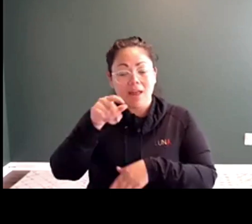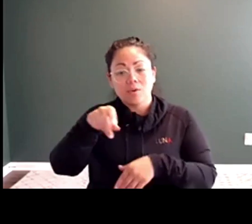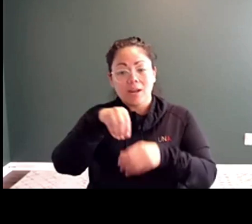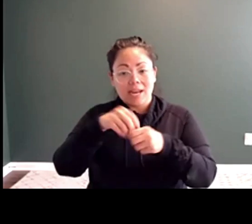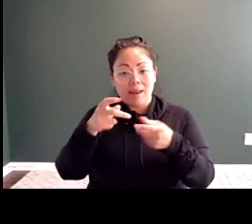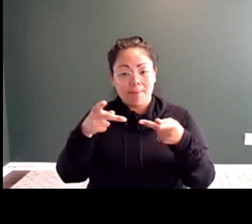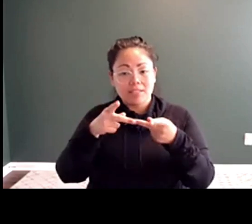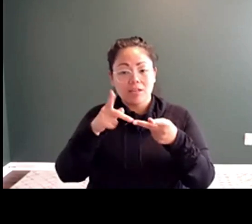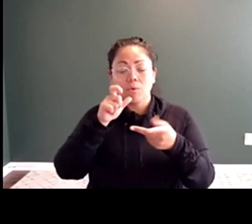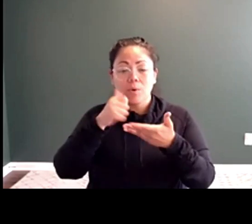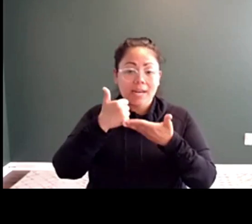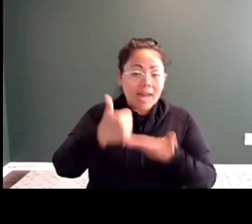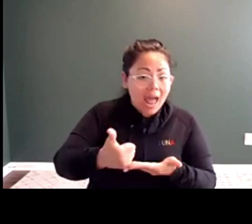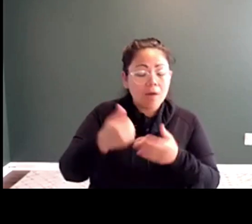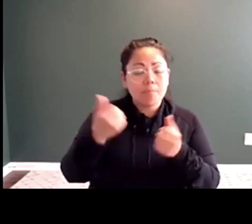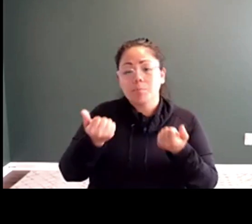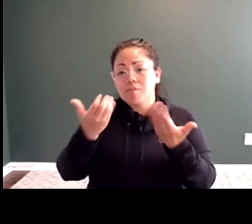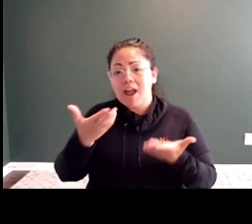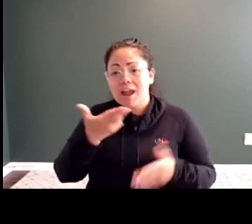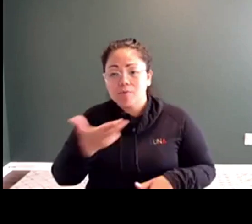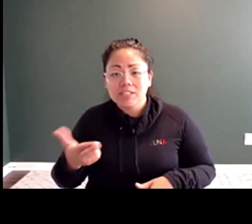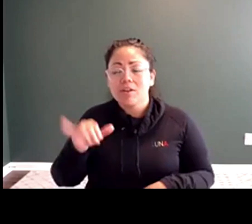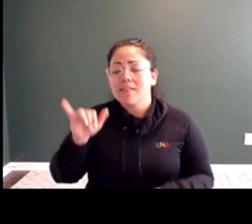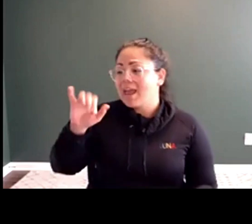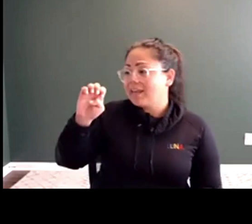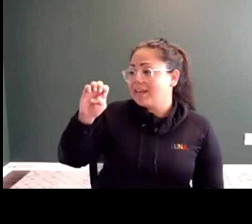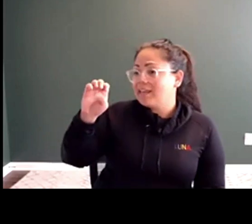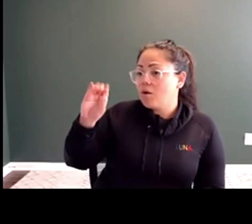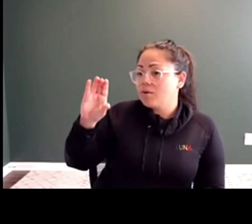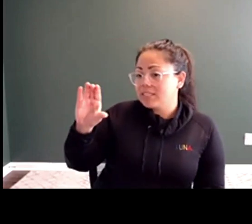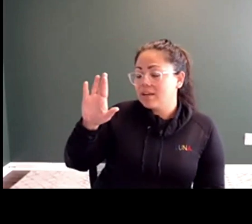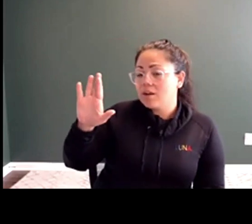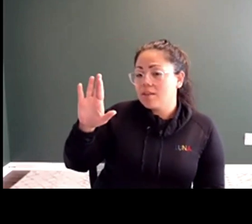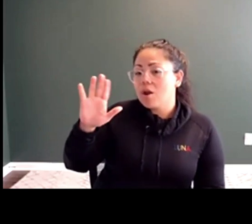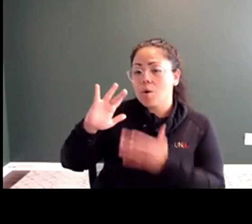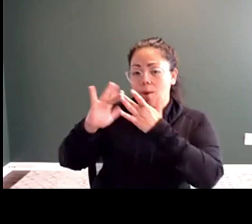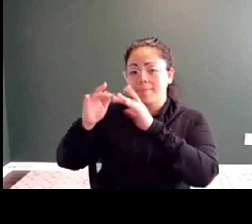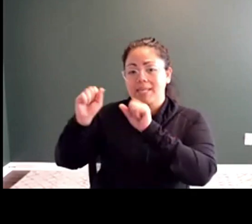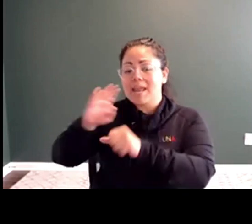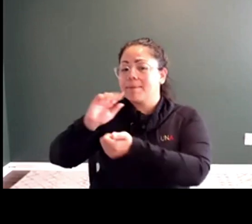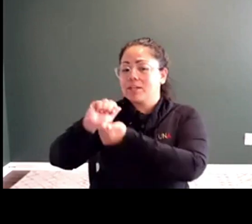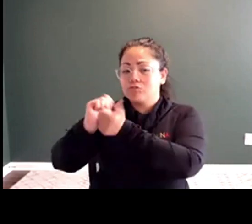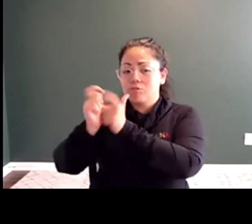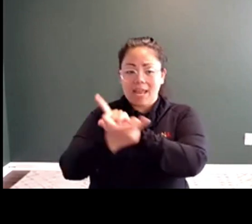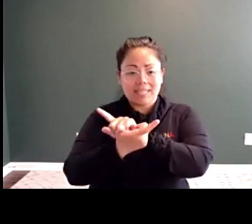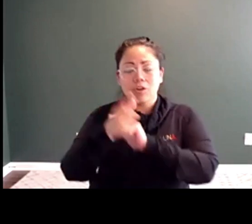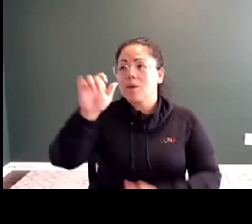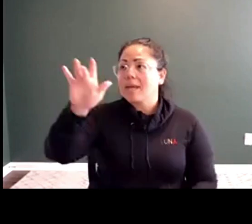if you could provide resources, the EEOC website can be translated into, you can click on a link